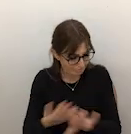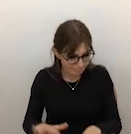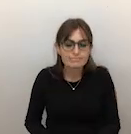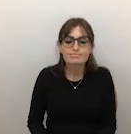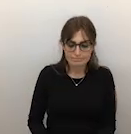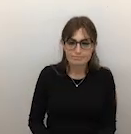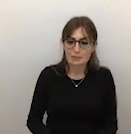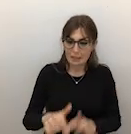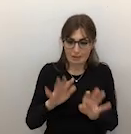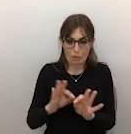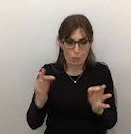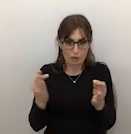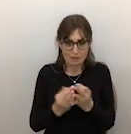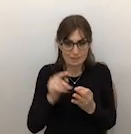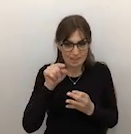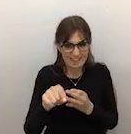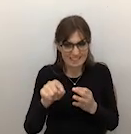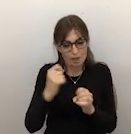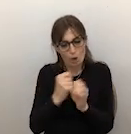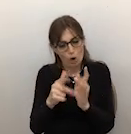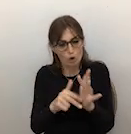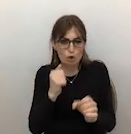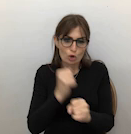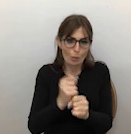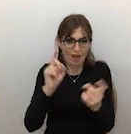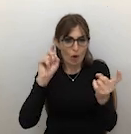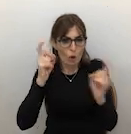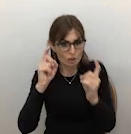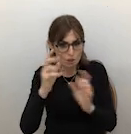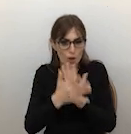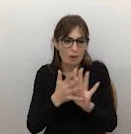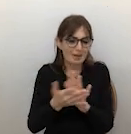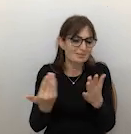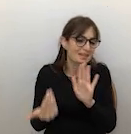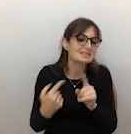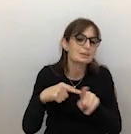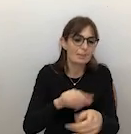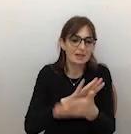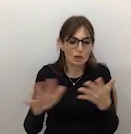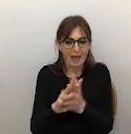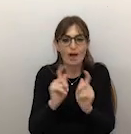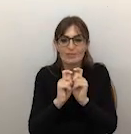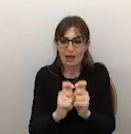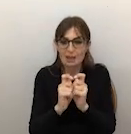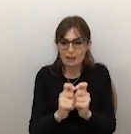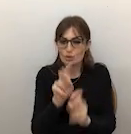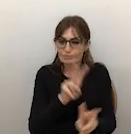Whether or not an organisation is a "going concern" will have a significant impact on how assets and liabilities are valued.